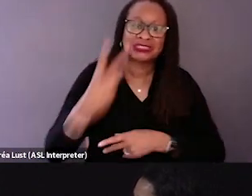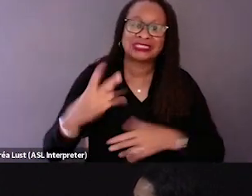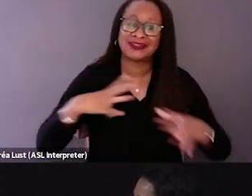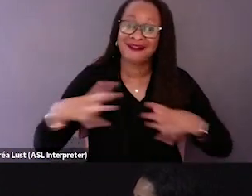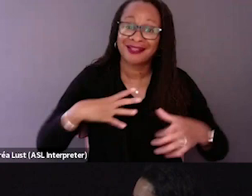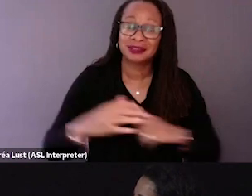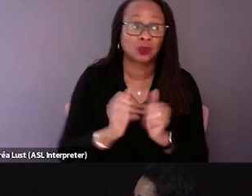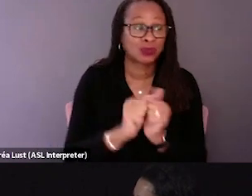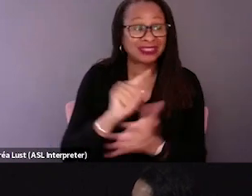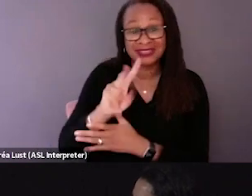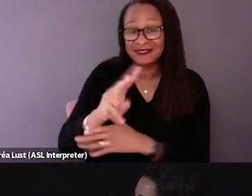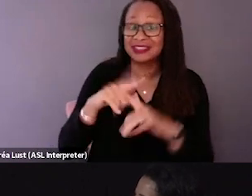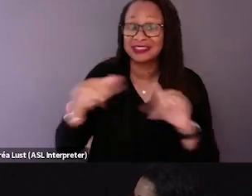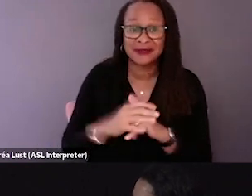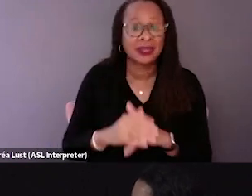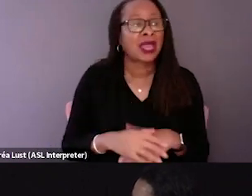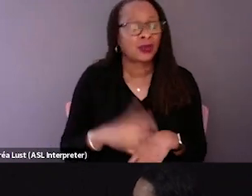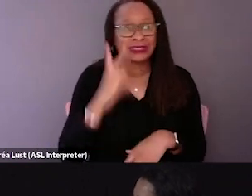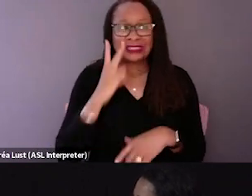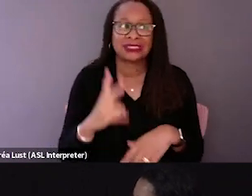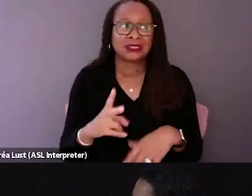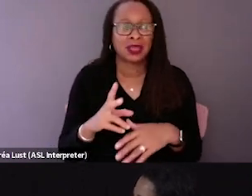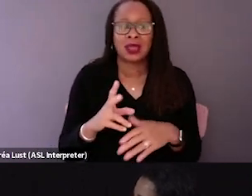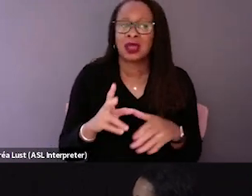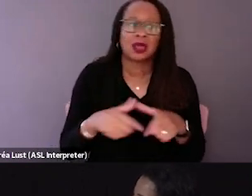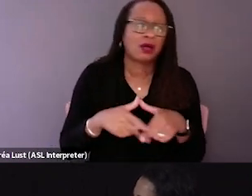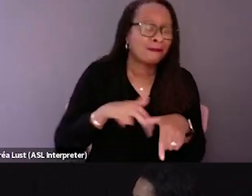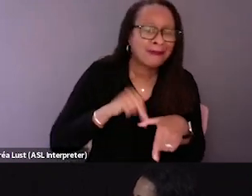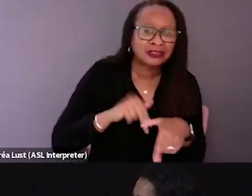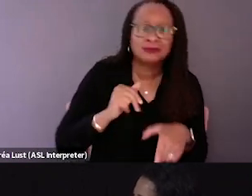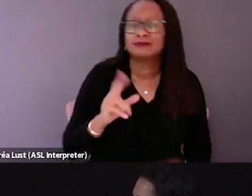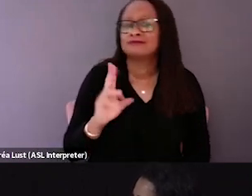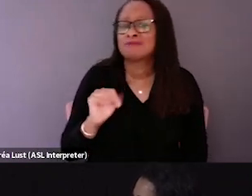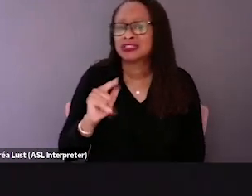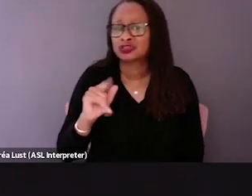in terms of women's sexuality and women's bodies, masturbation, periods, like blood on screen.